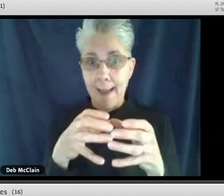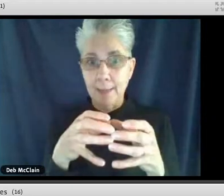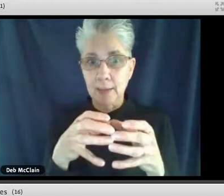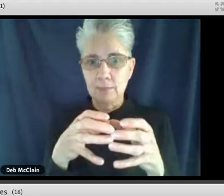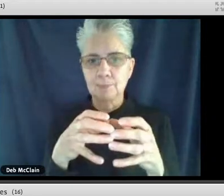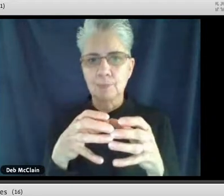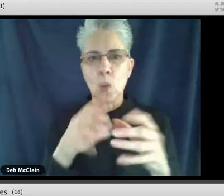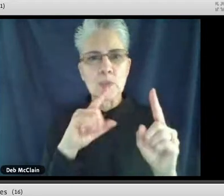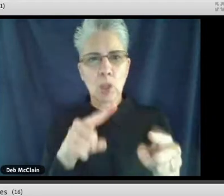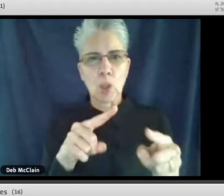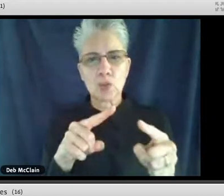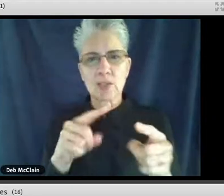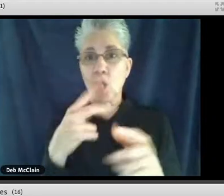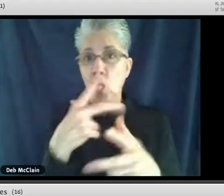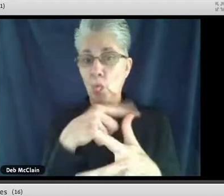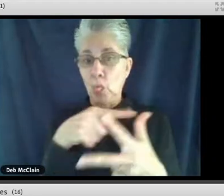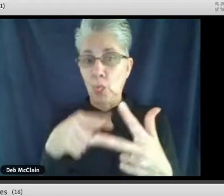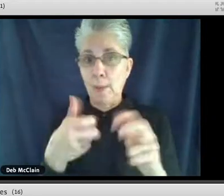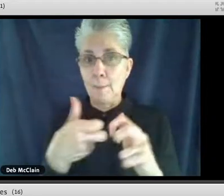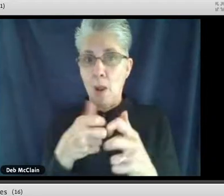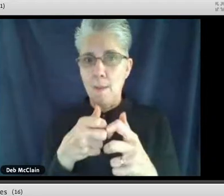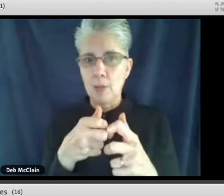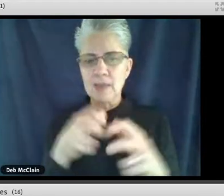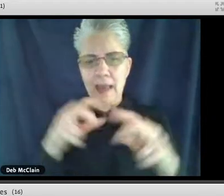for these three problems, and then we can analyze those.